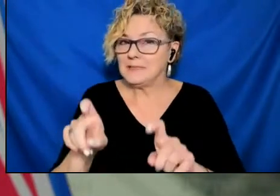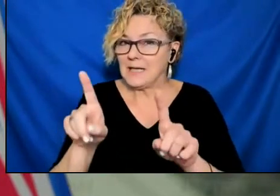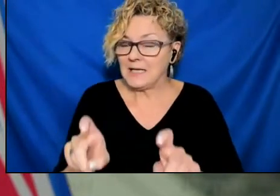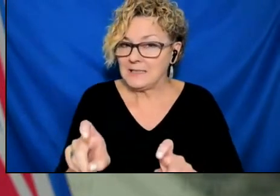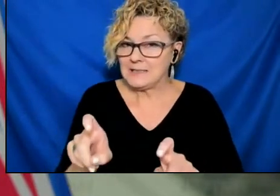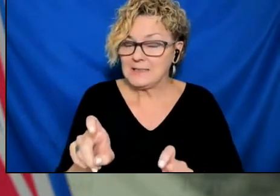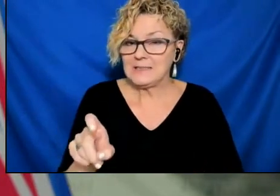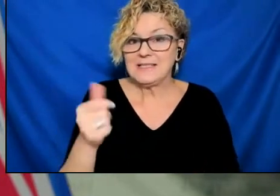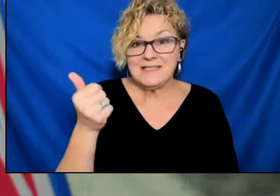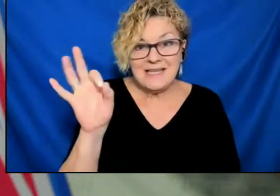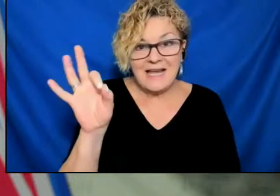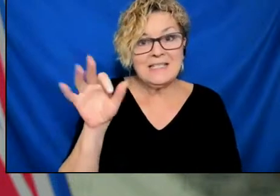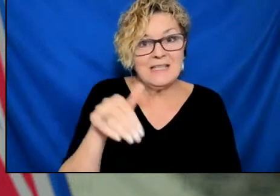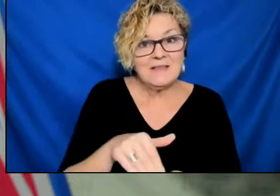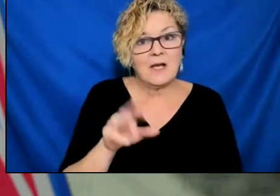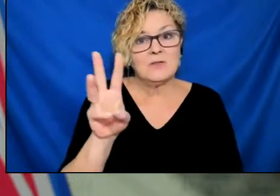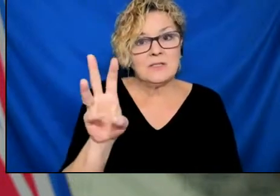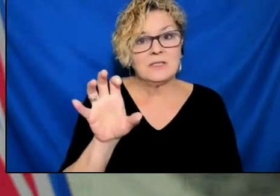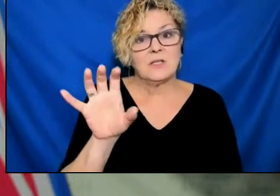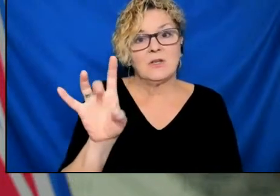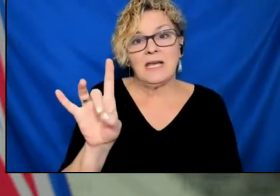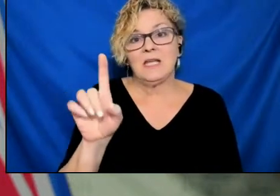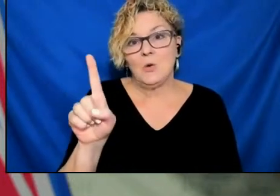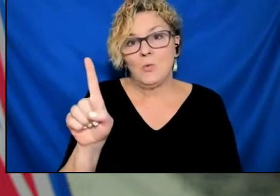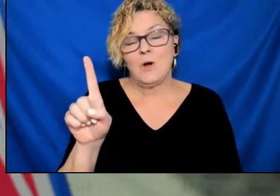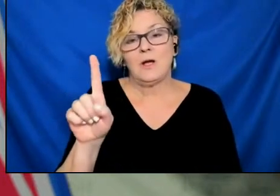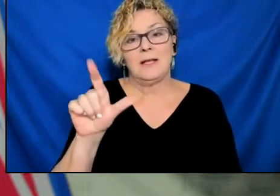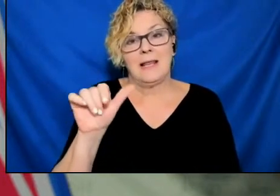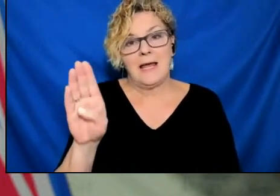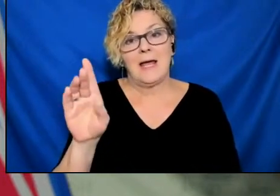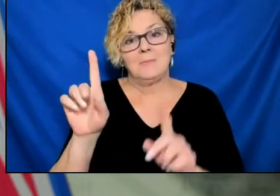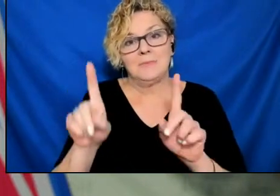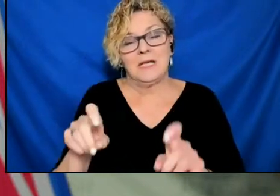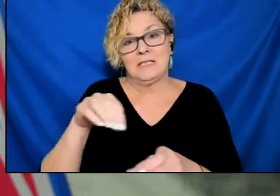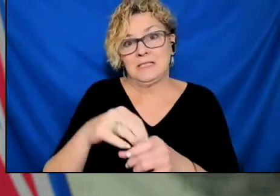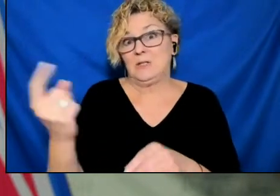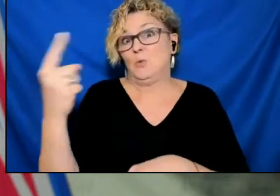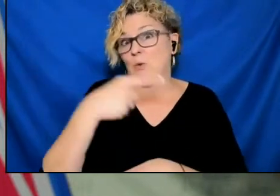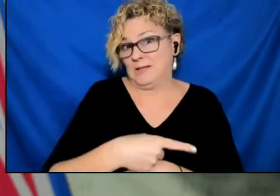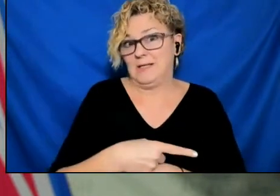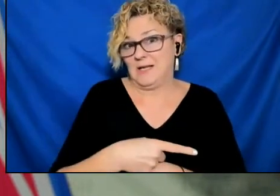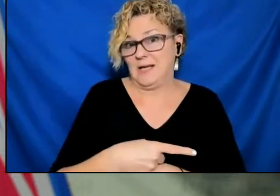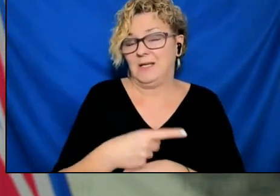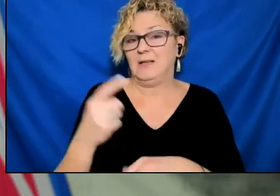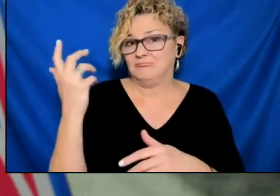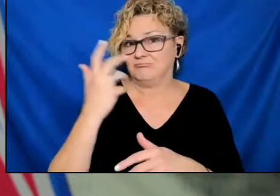tests were completed for COVID-19 in BC.